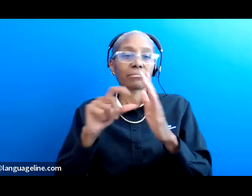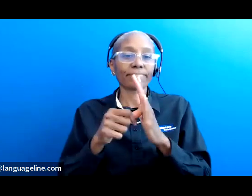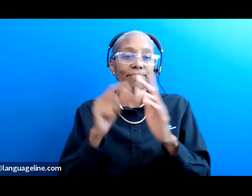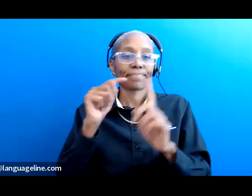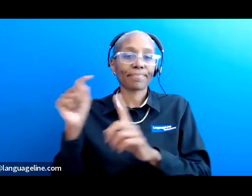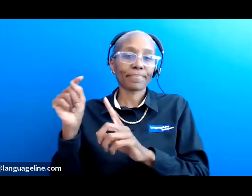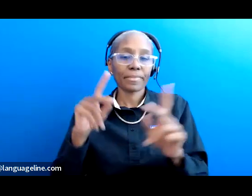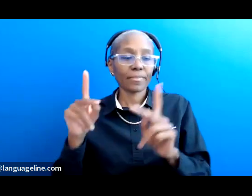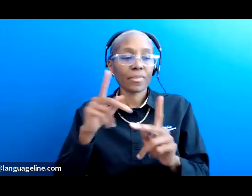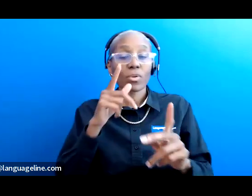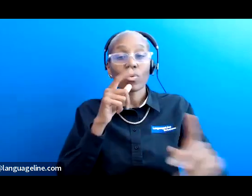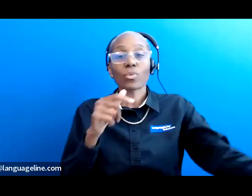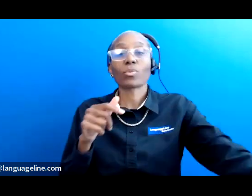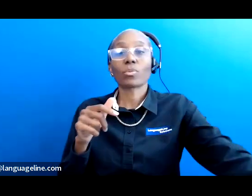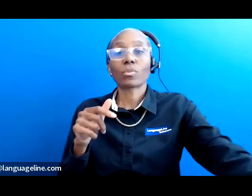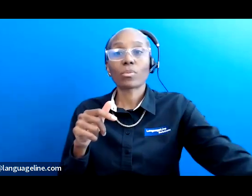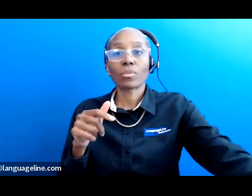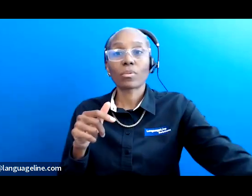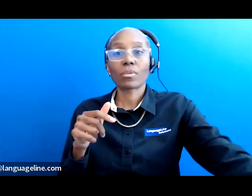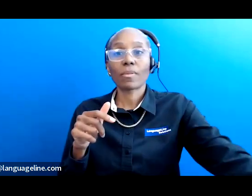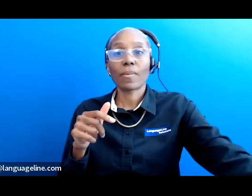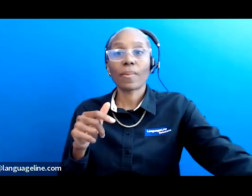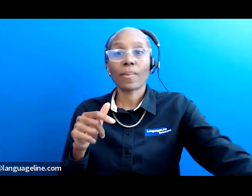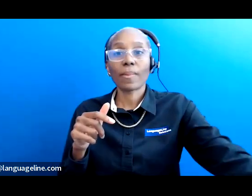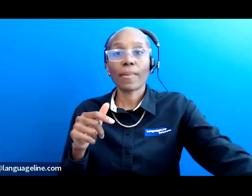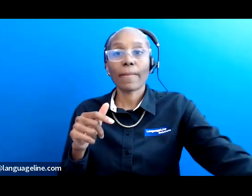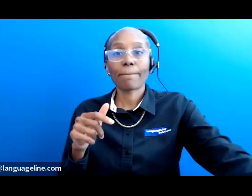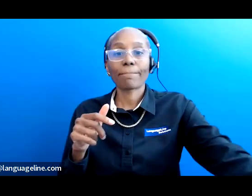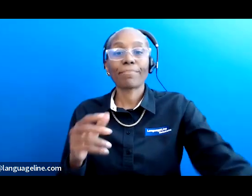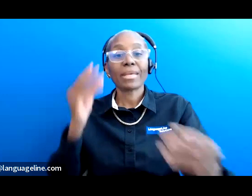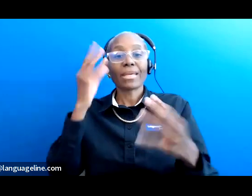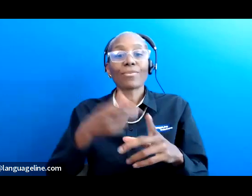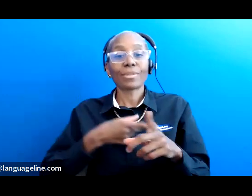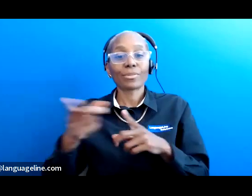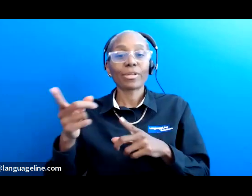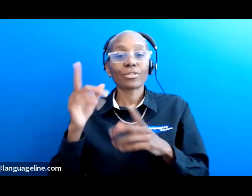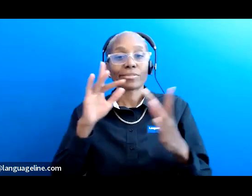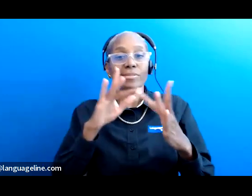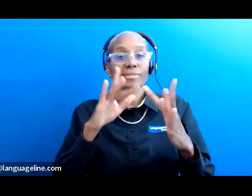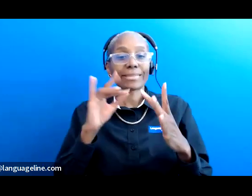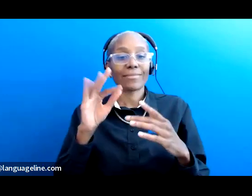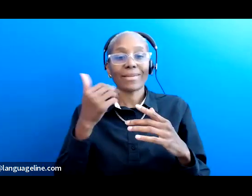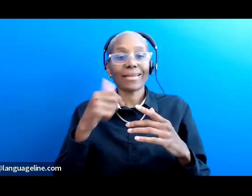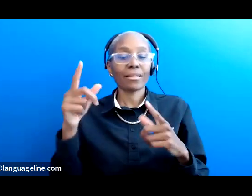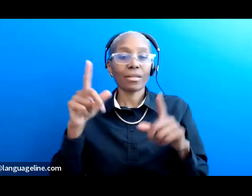There are people, information specialists that you can contact if you have any questions about things.